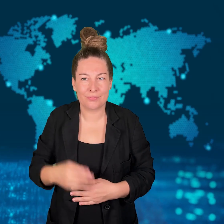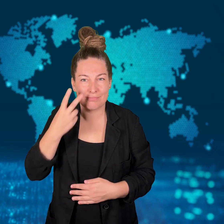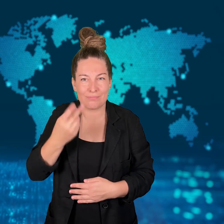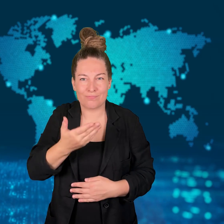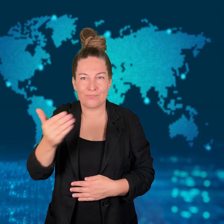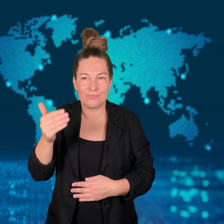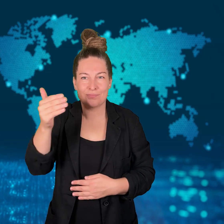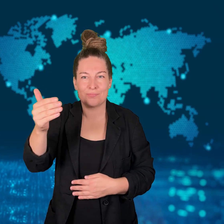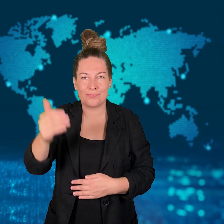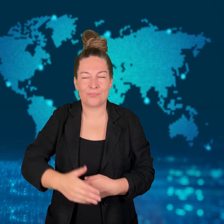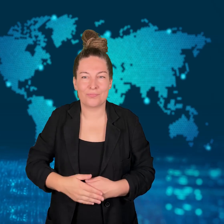See you next time!